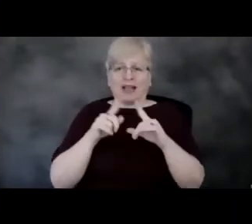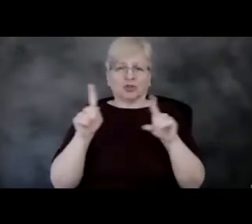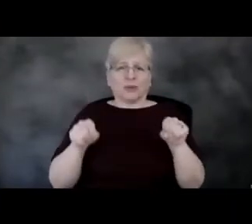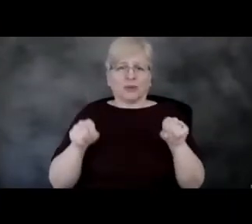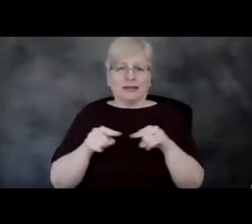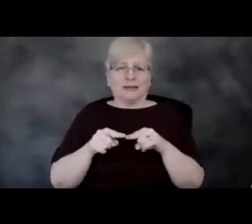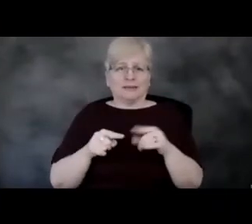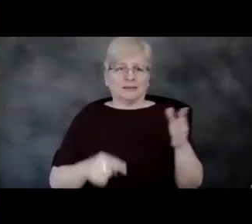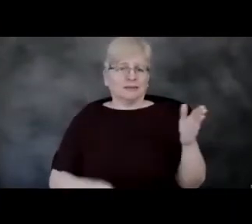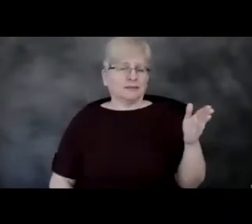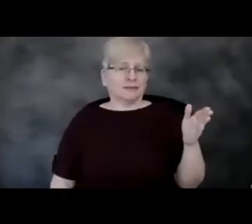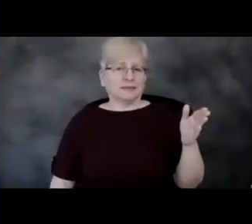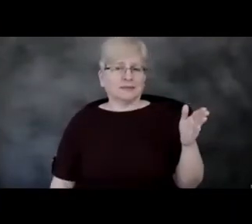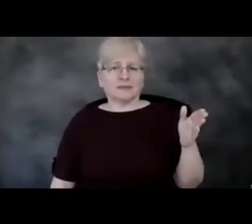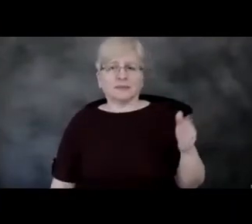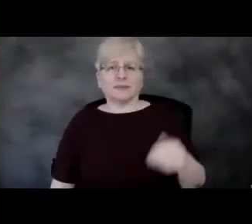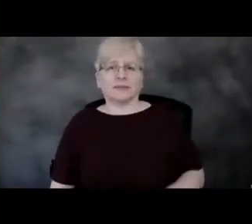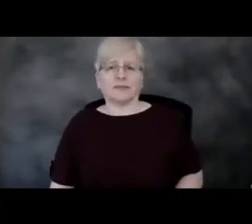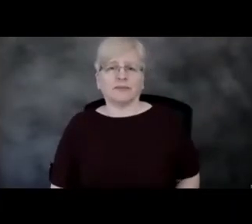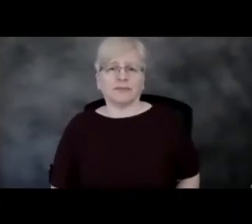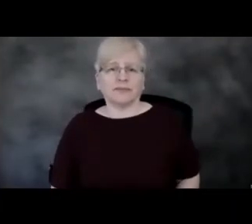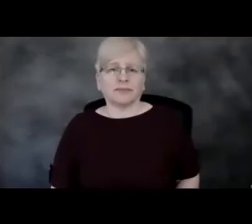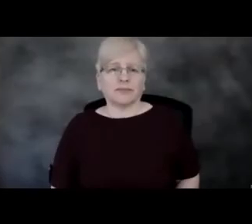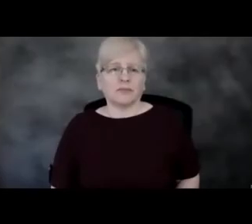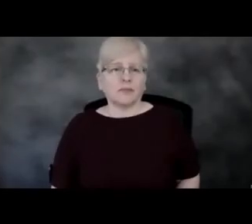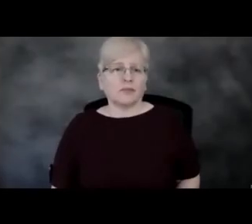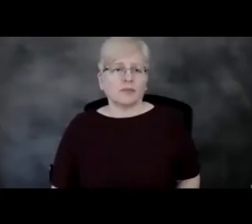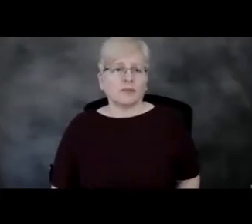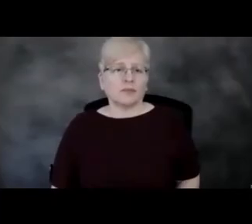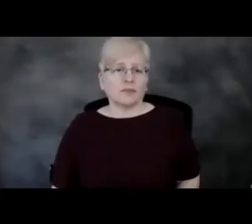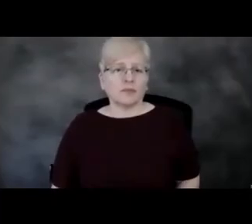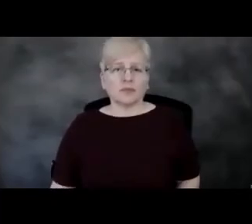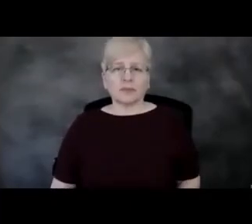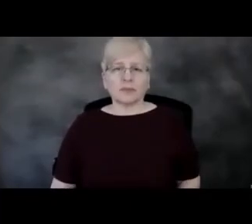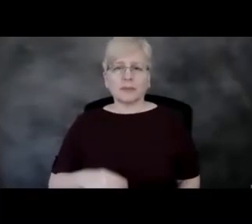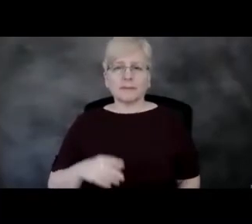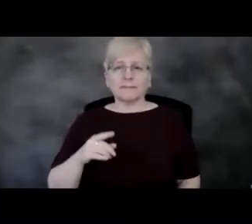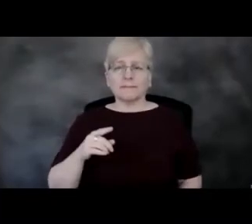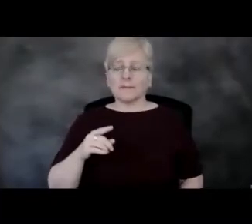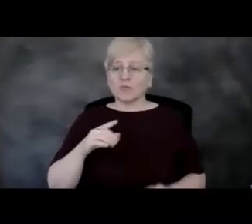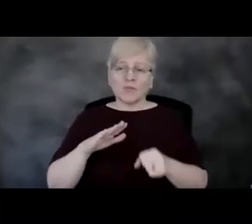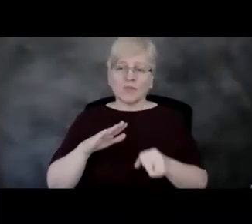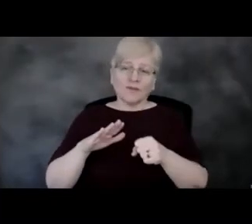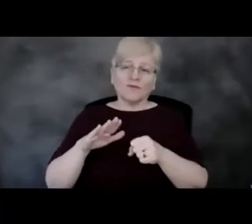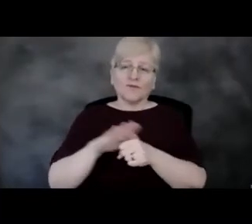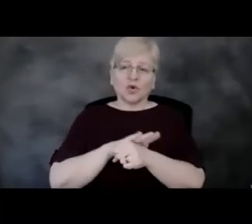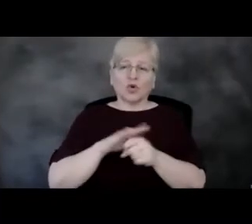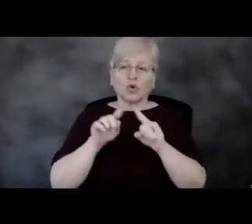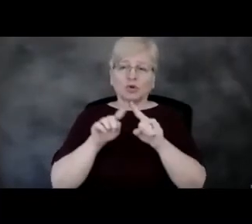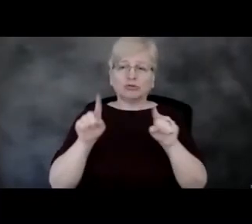would want to just go to full screen and my poster -- share my presentation like this.